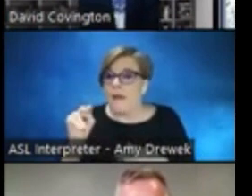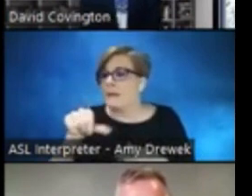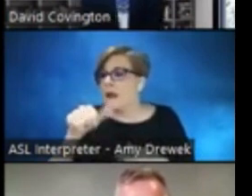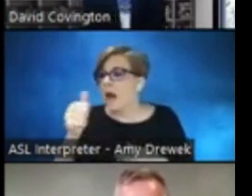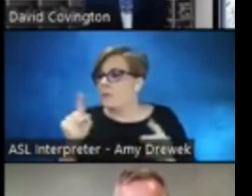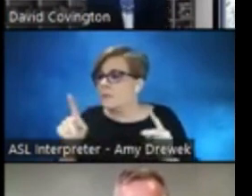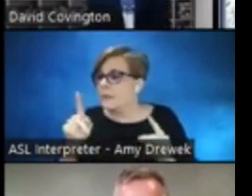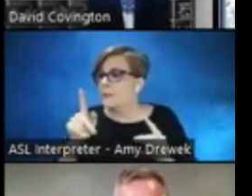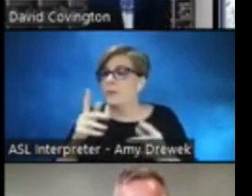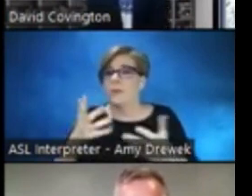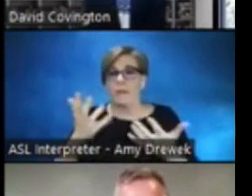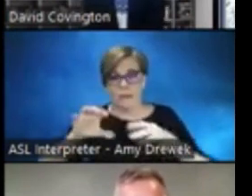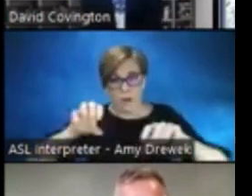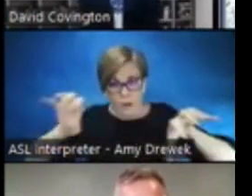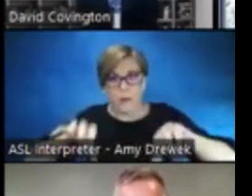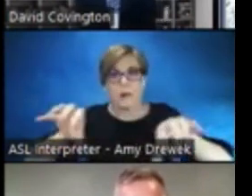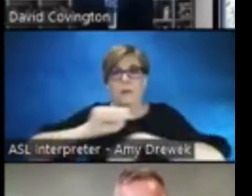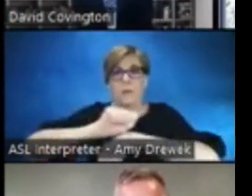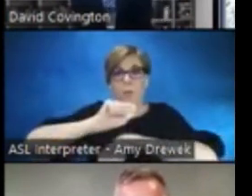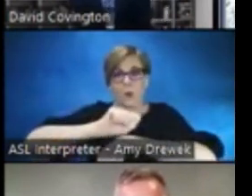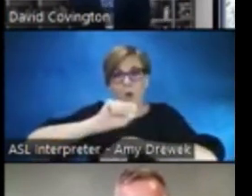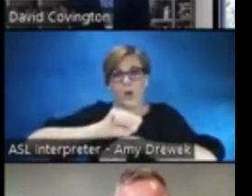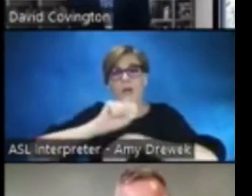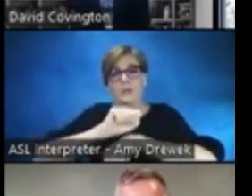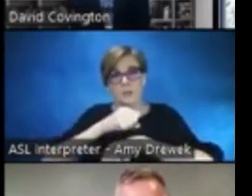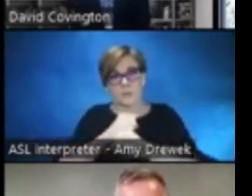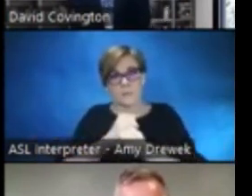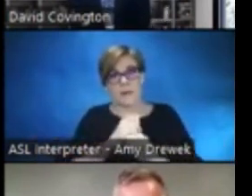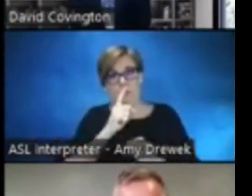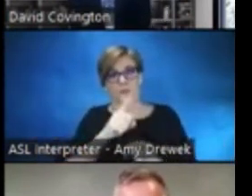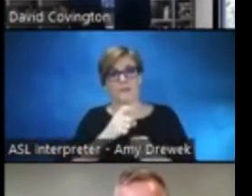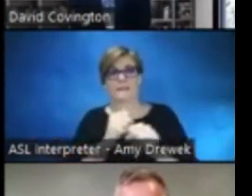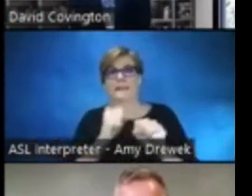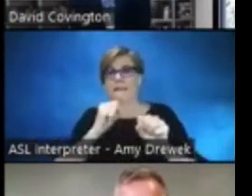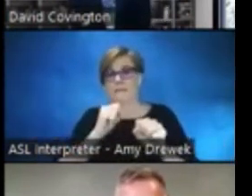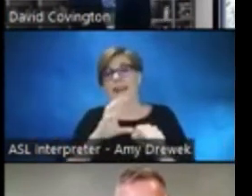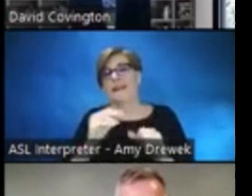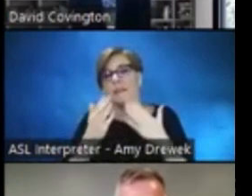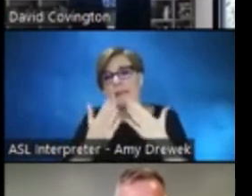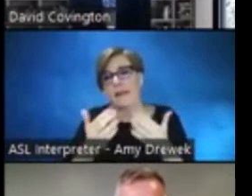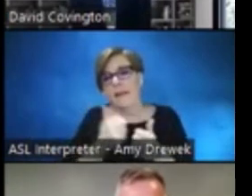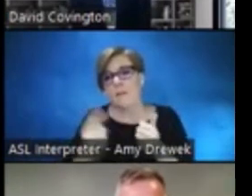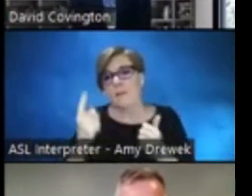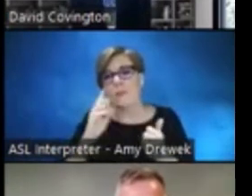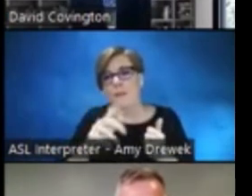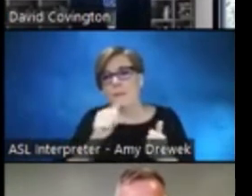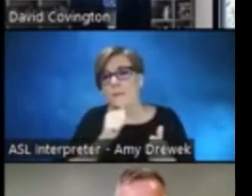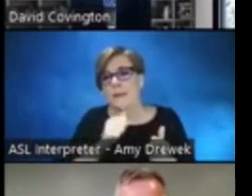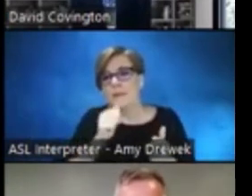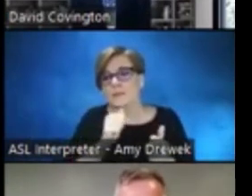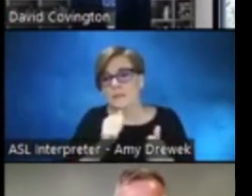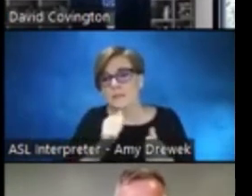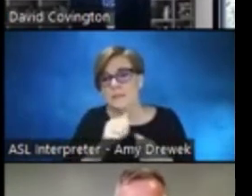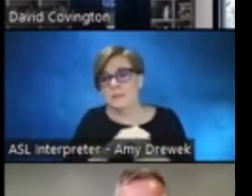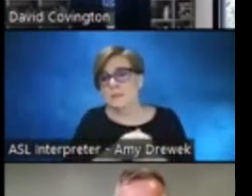TO RE-GROUP AND EVERYONE'S PATIENCE IN ALLOWING US TO REWORK THE